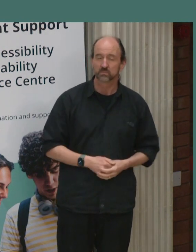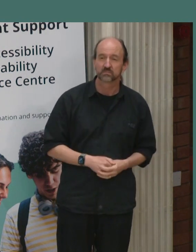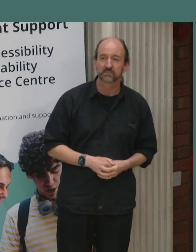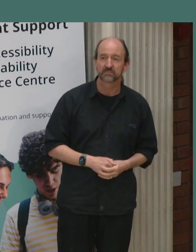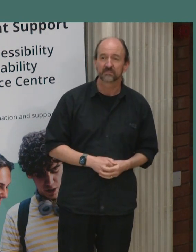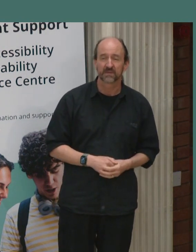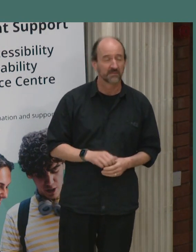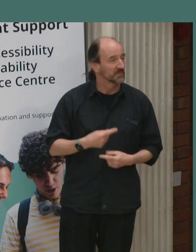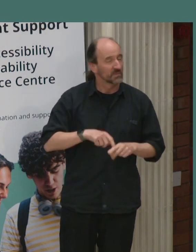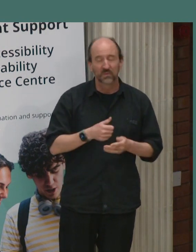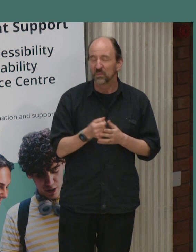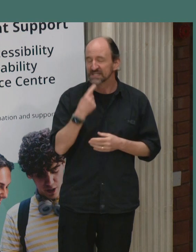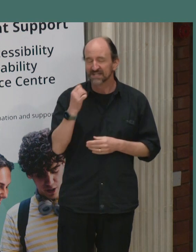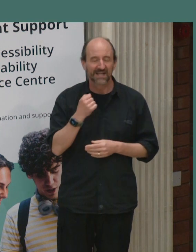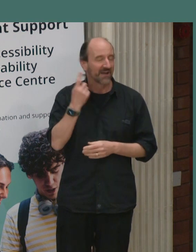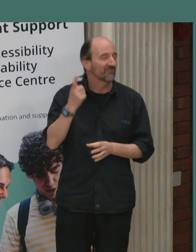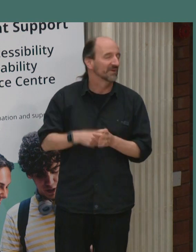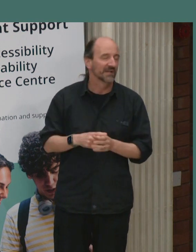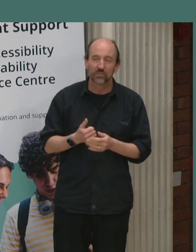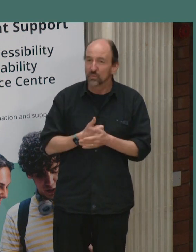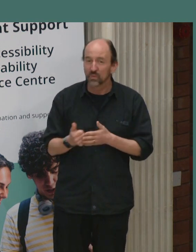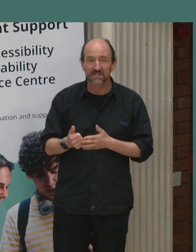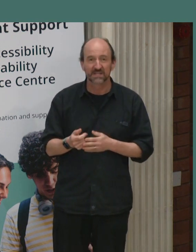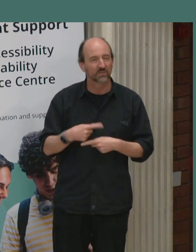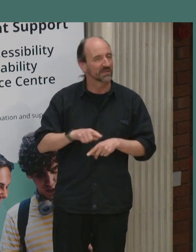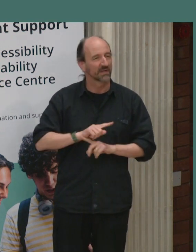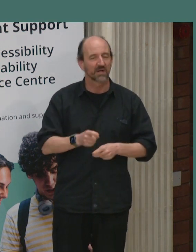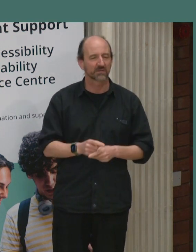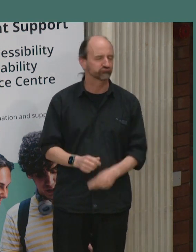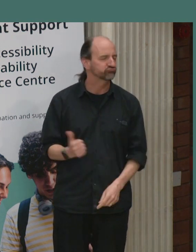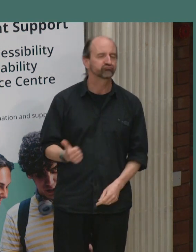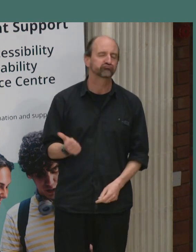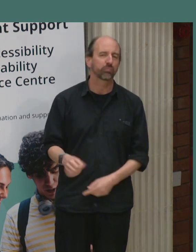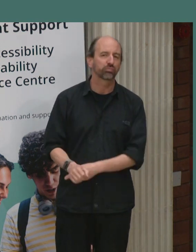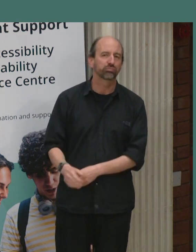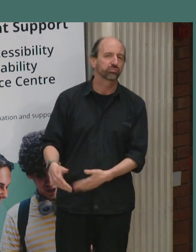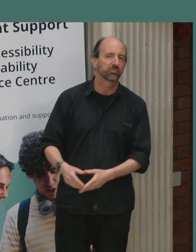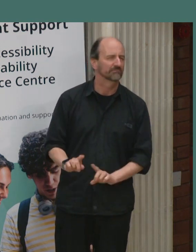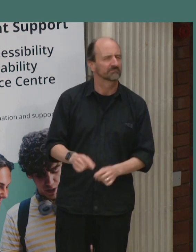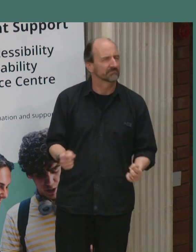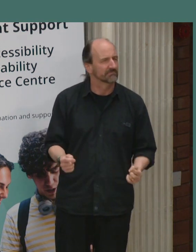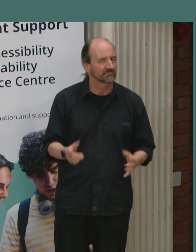every year, it's vital that we are not complacent, not least because our understanding of disability